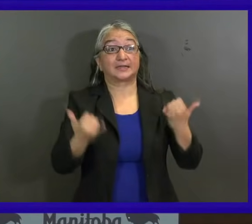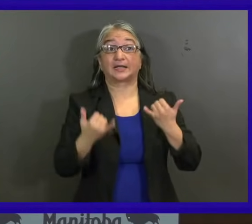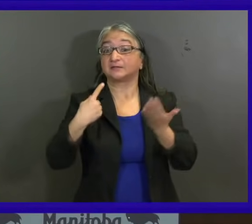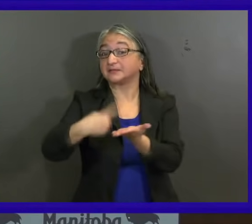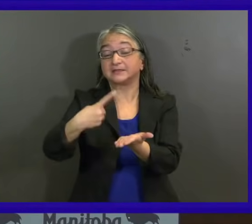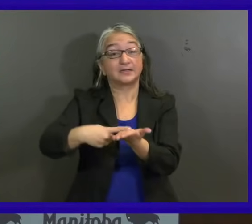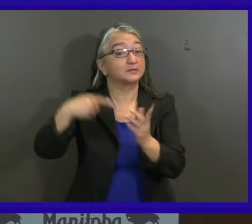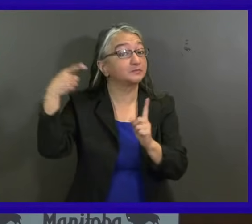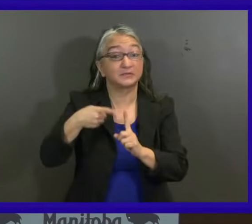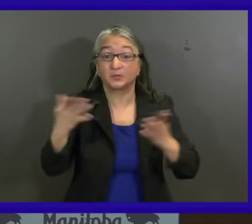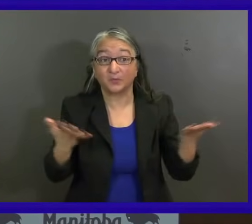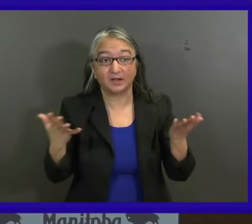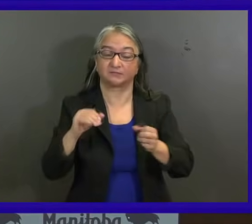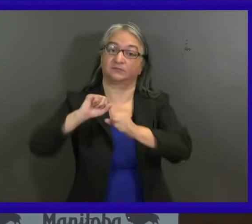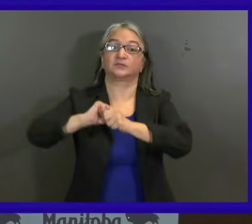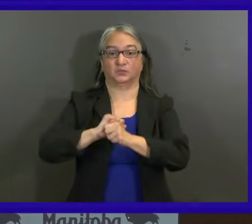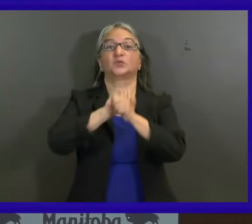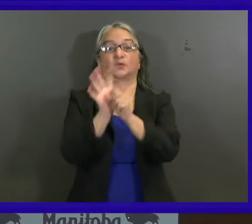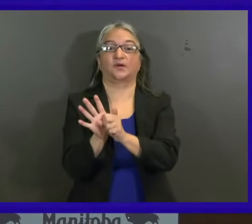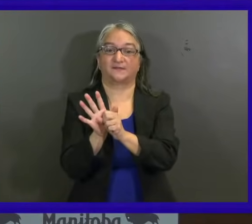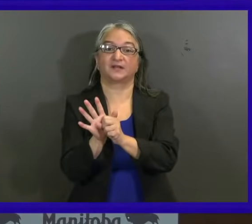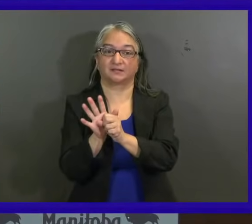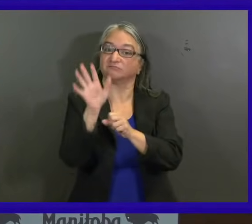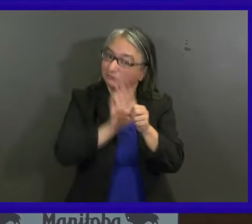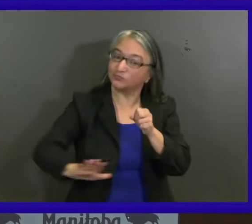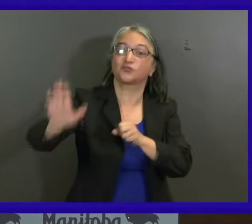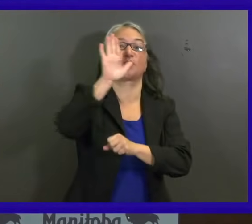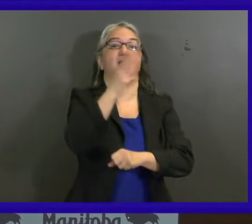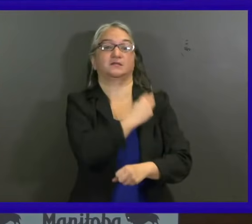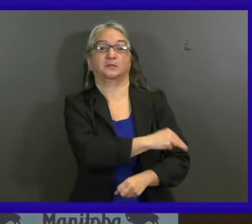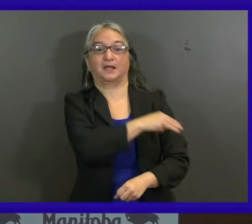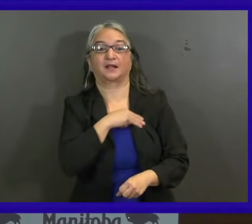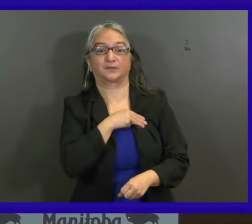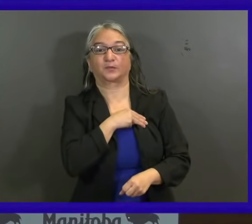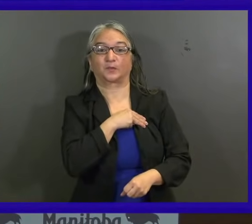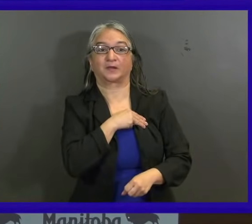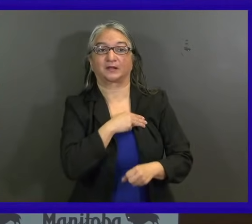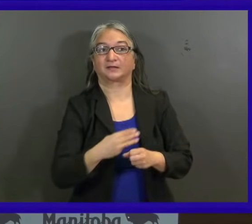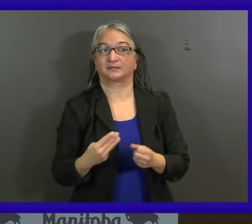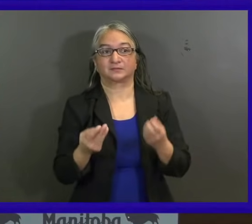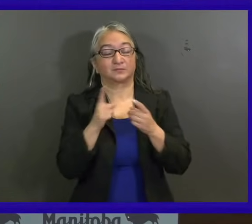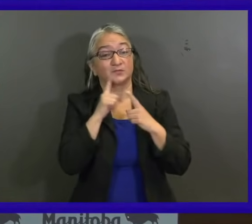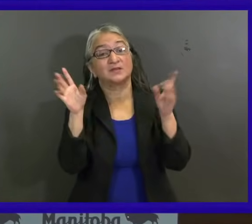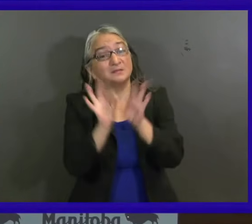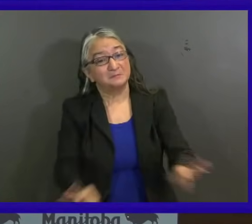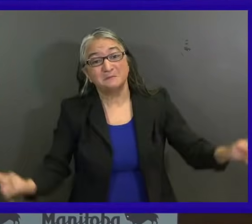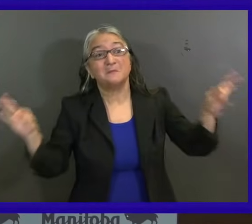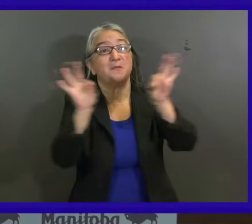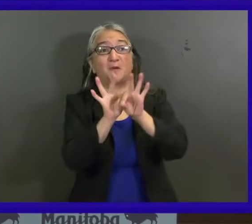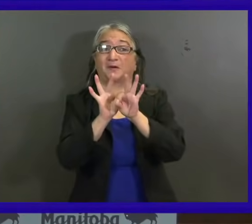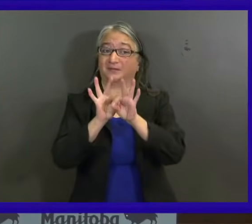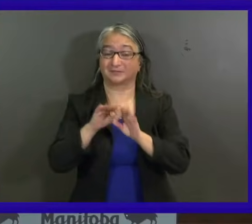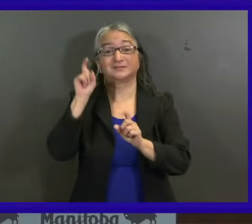in manitoba the importance of getting vaccinated and most importantly keeping your immunity up by